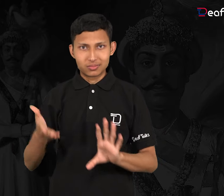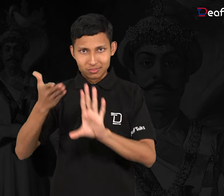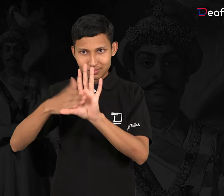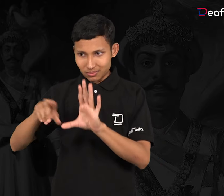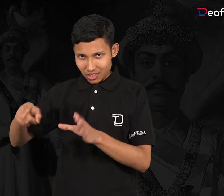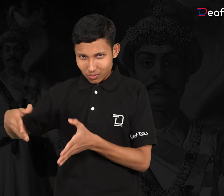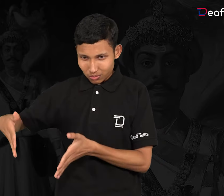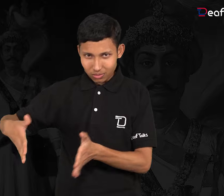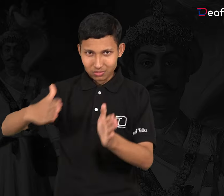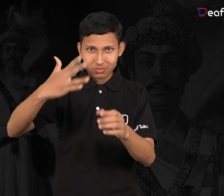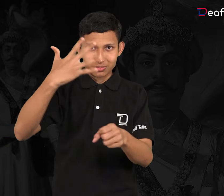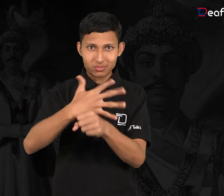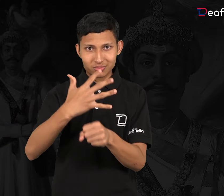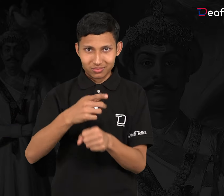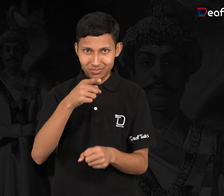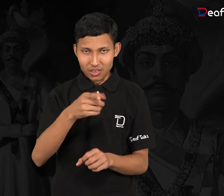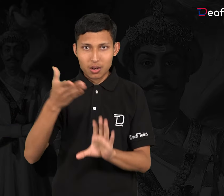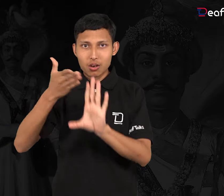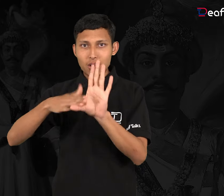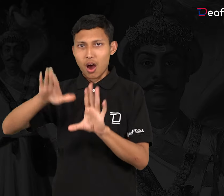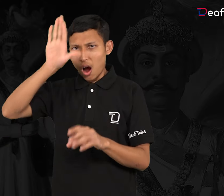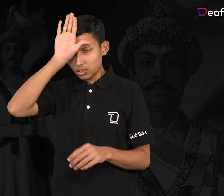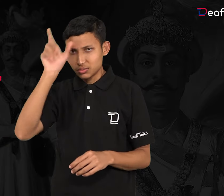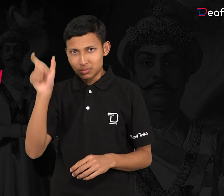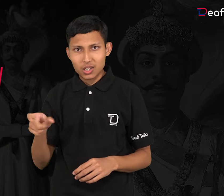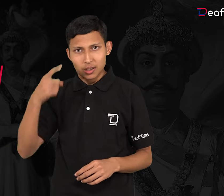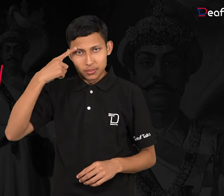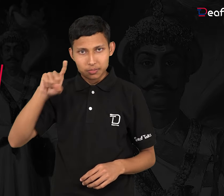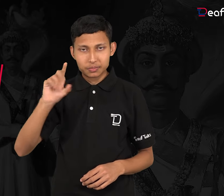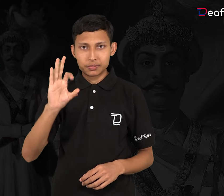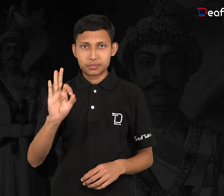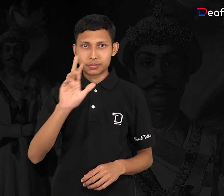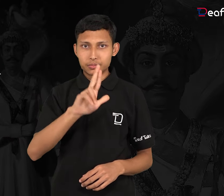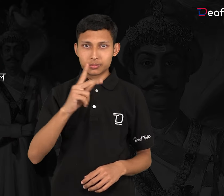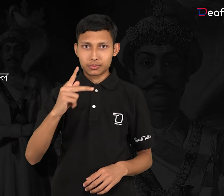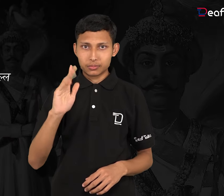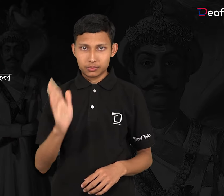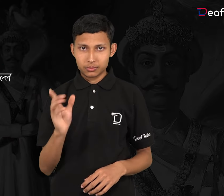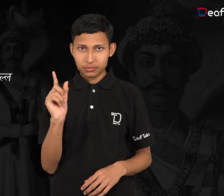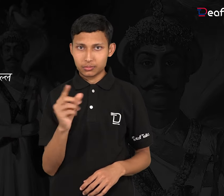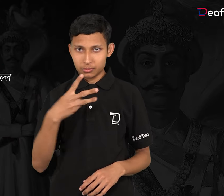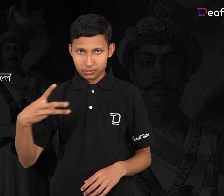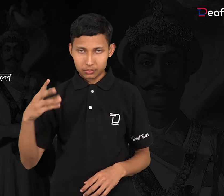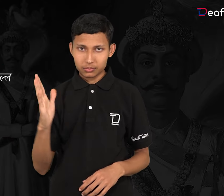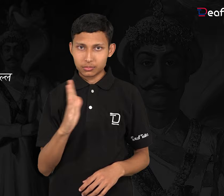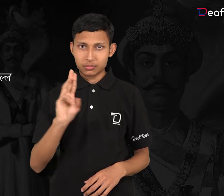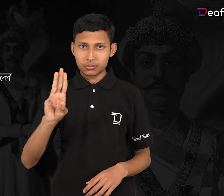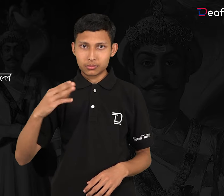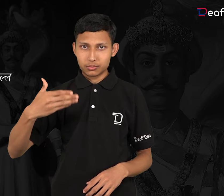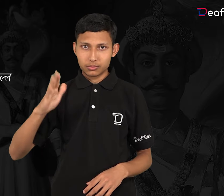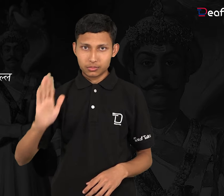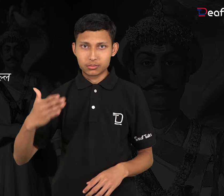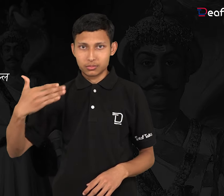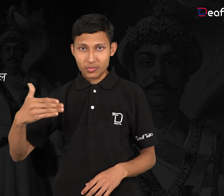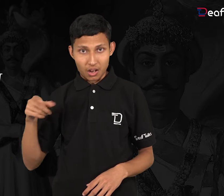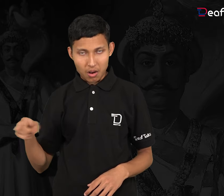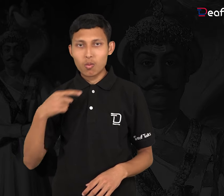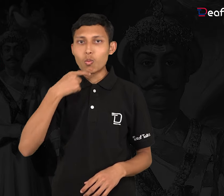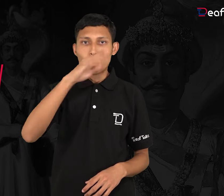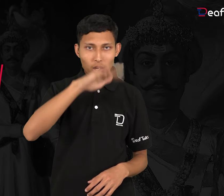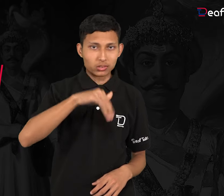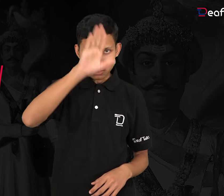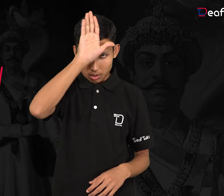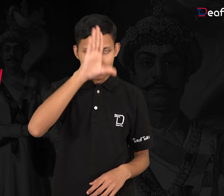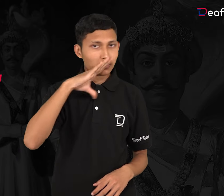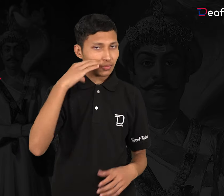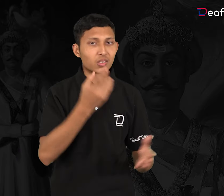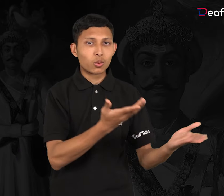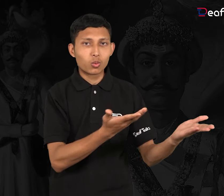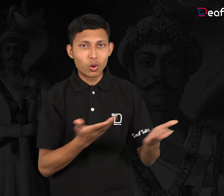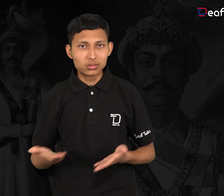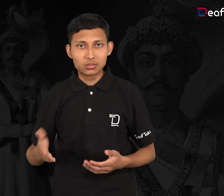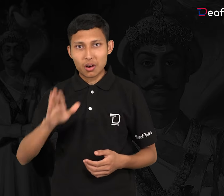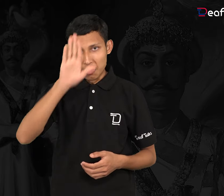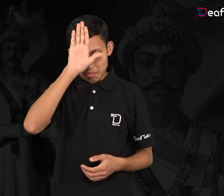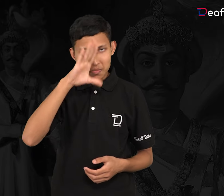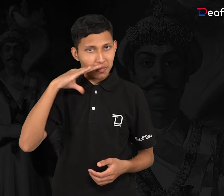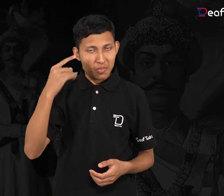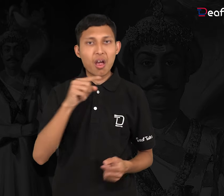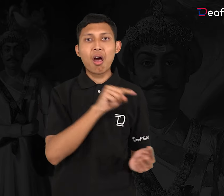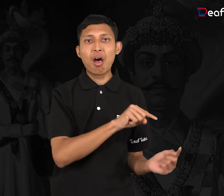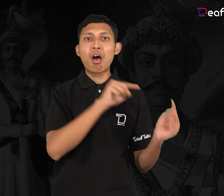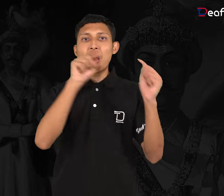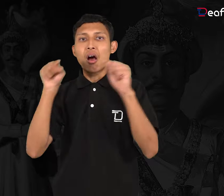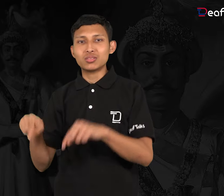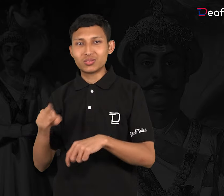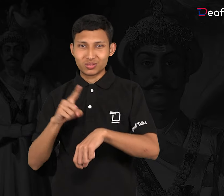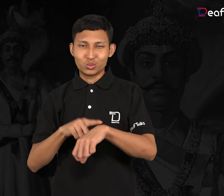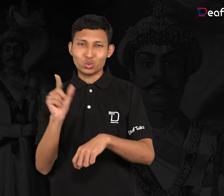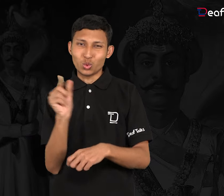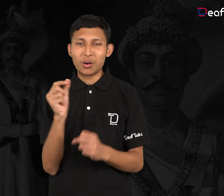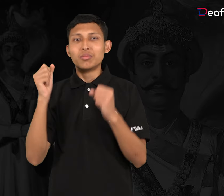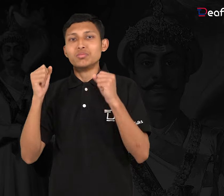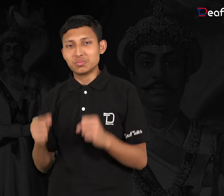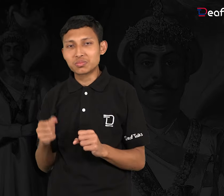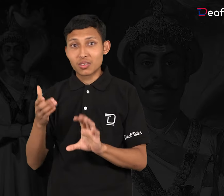While going to Bhaktapur on the way to Lalitpur, he stayed there for some time as a guest of King Vishnu Malla of Lalitpur.